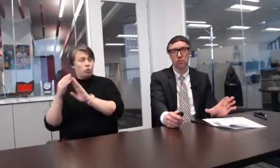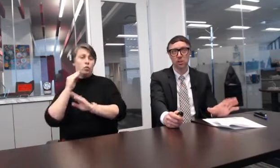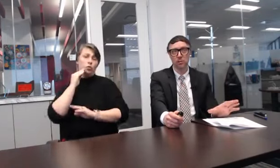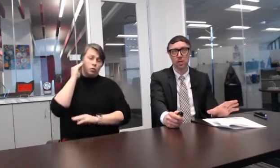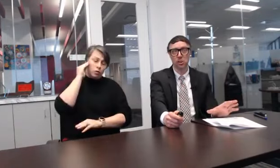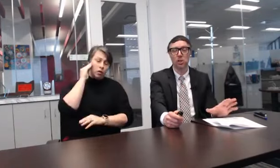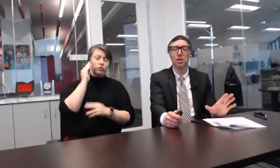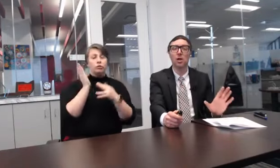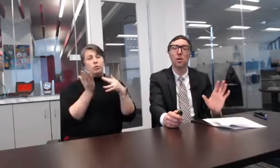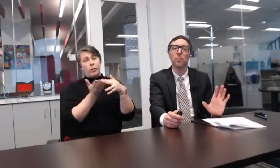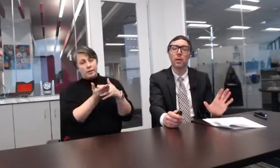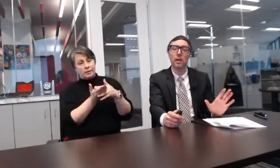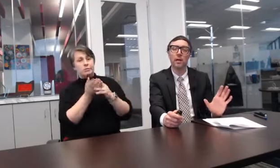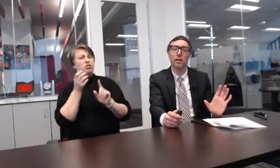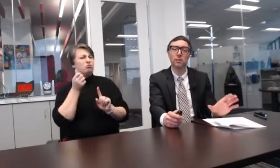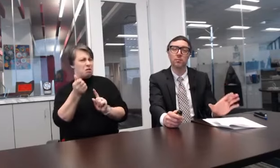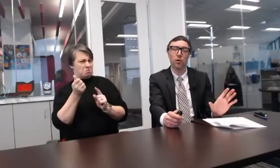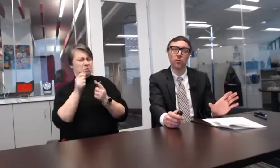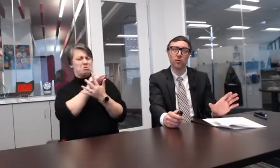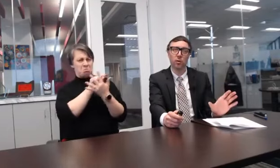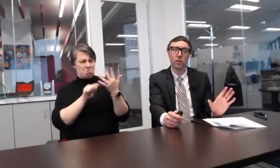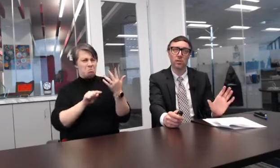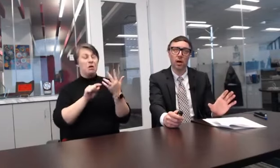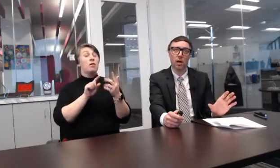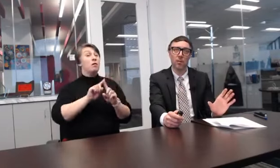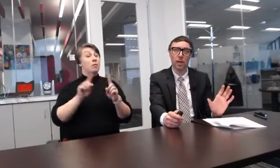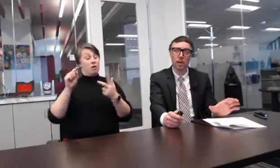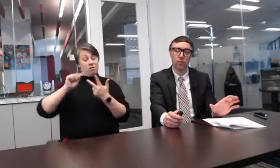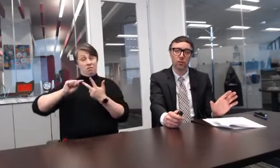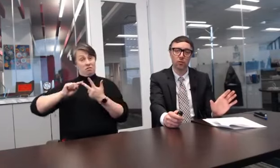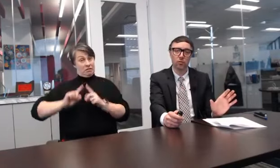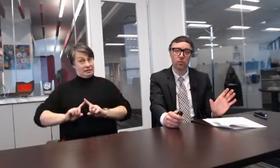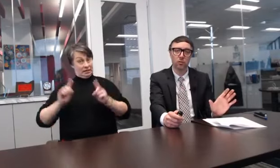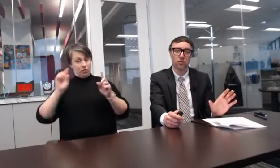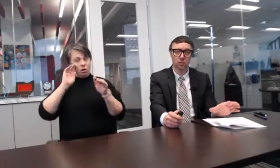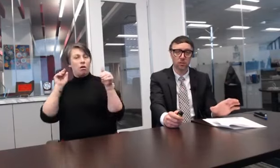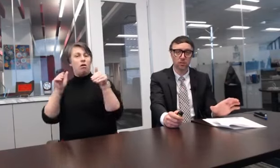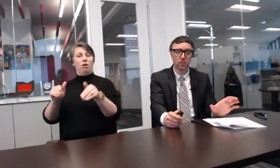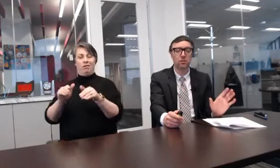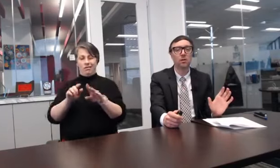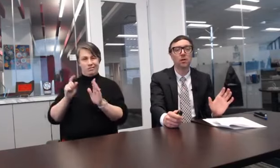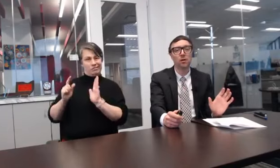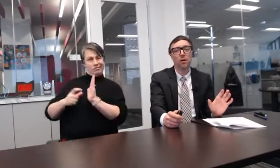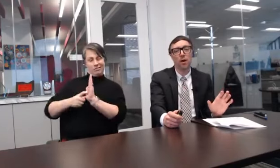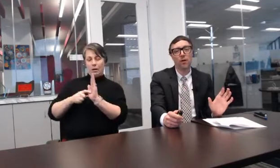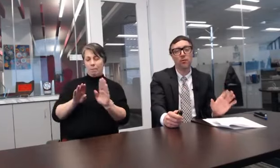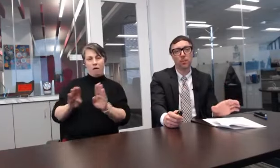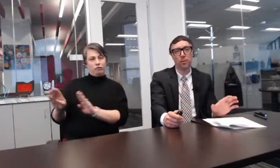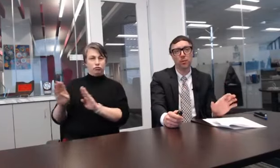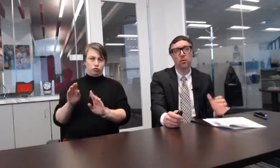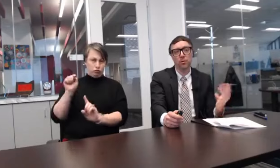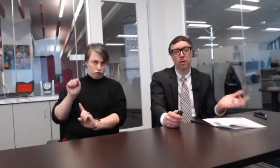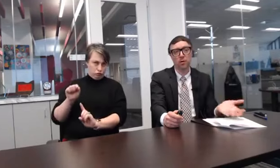transportation, but it's more of a focus on behavioral services for people who are,